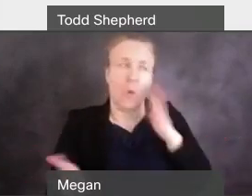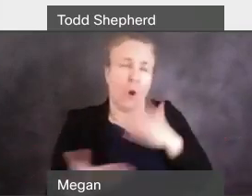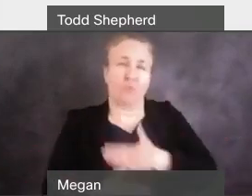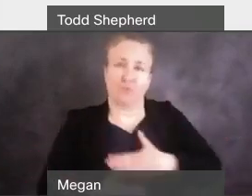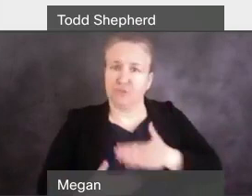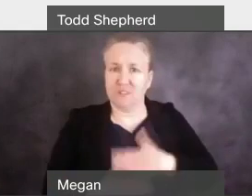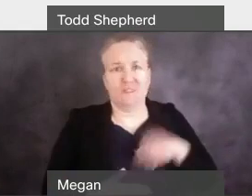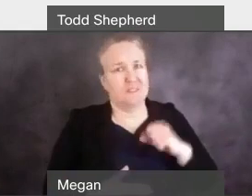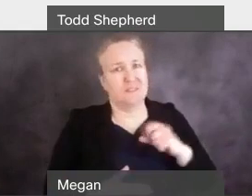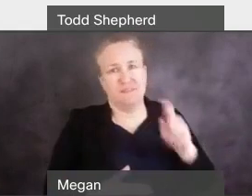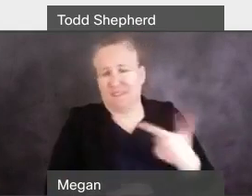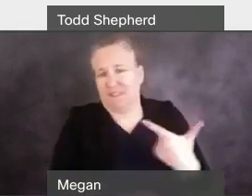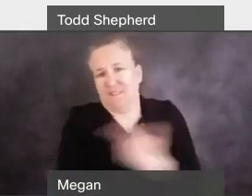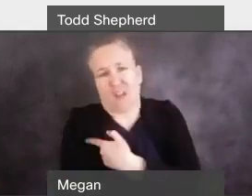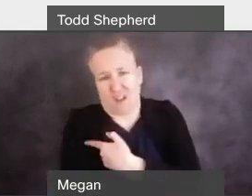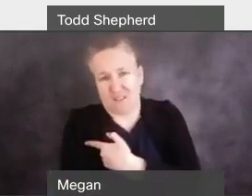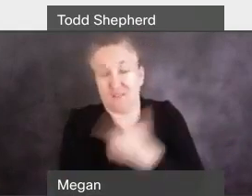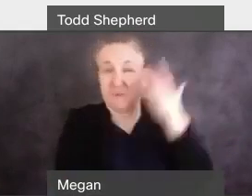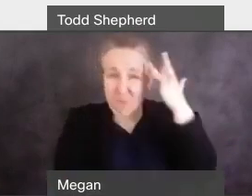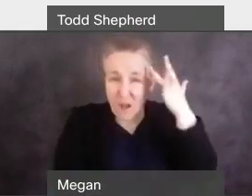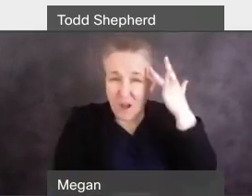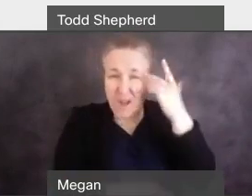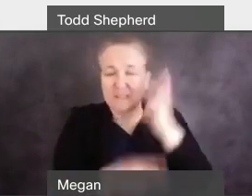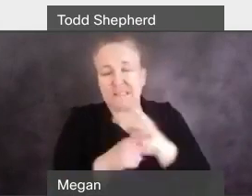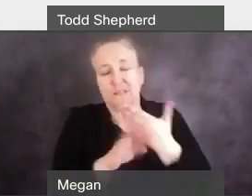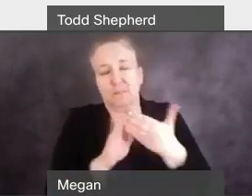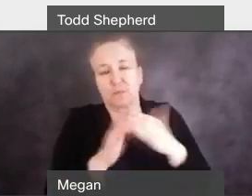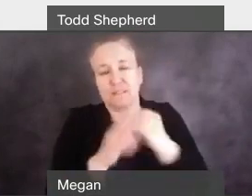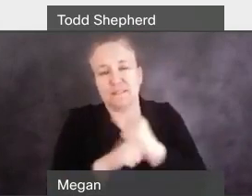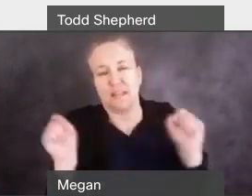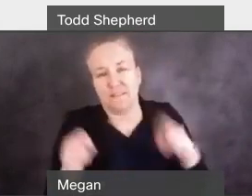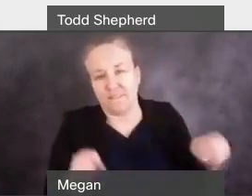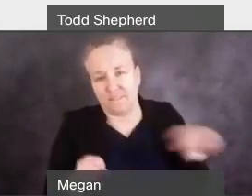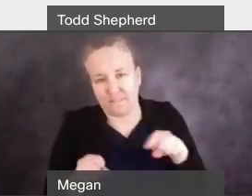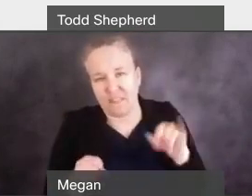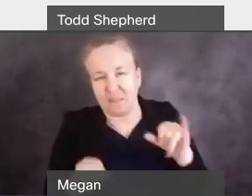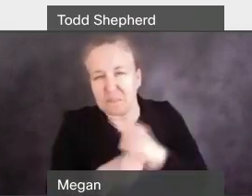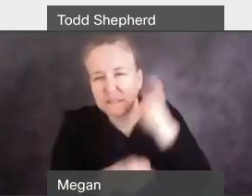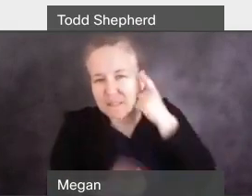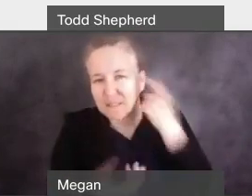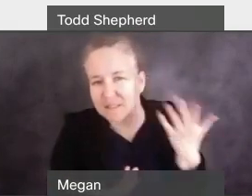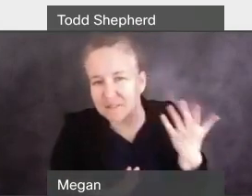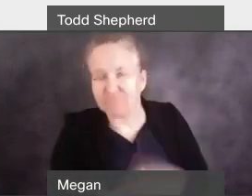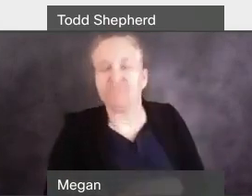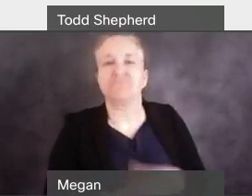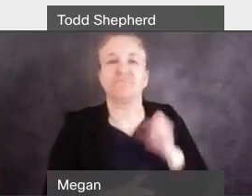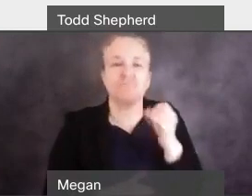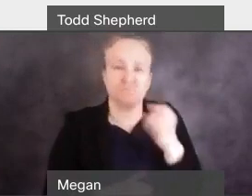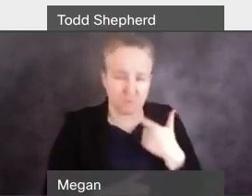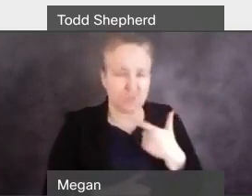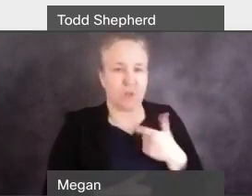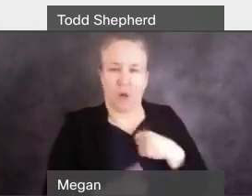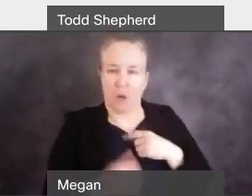vaccinated and for the safety of our community, it would make a lot of sense to vaccinate them. So we'll be looking at all of those populations.